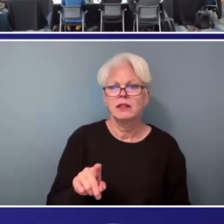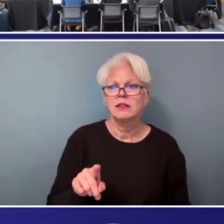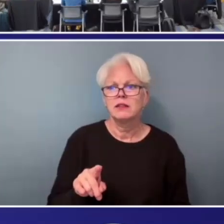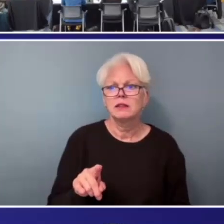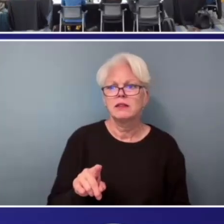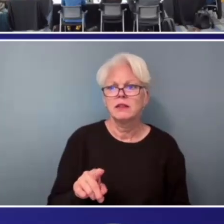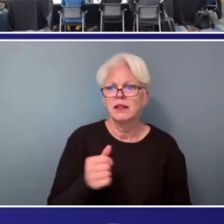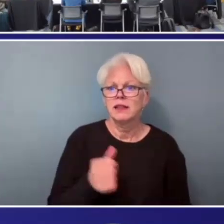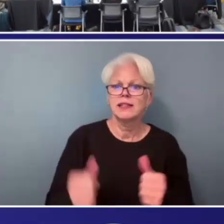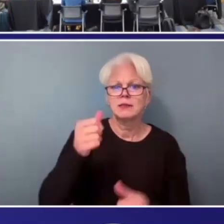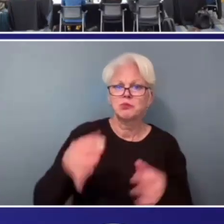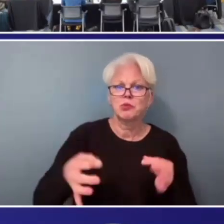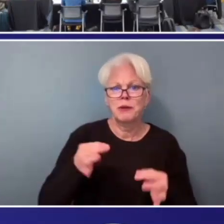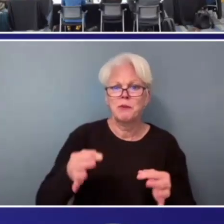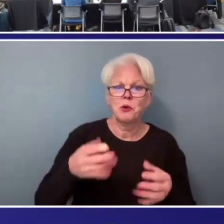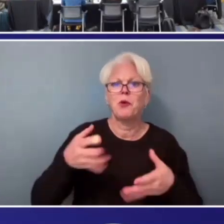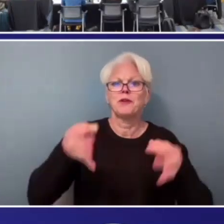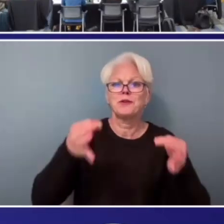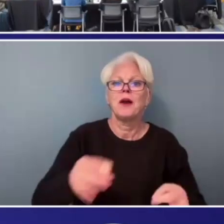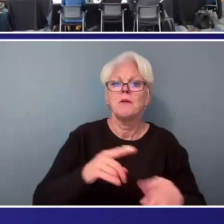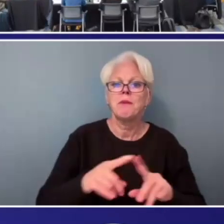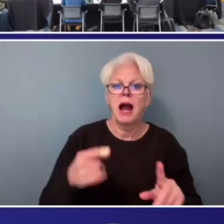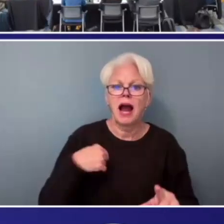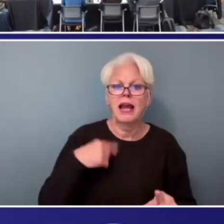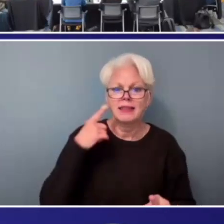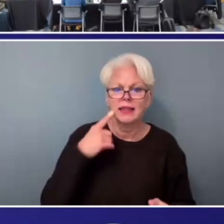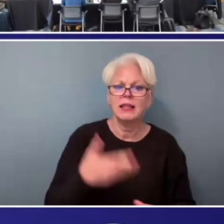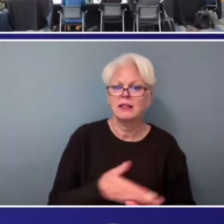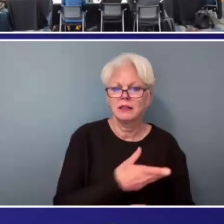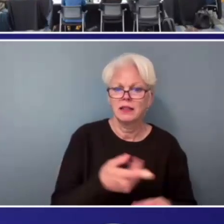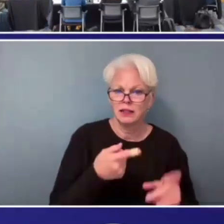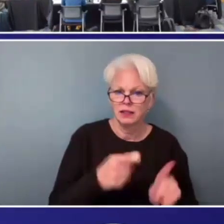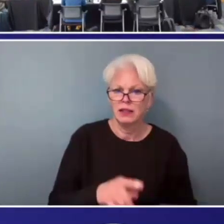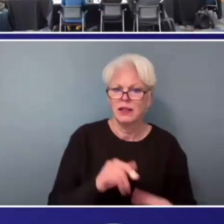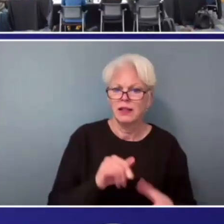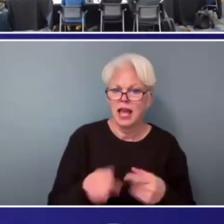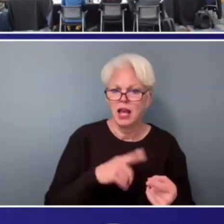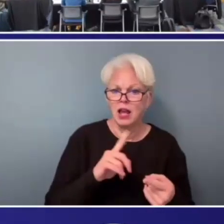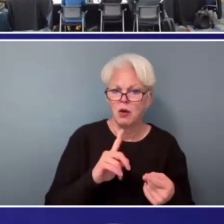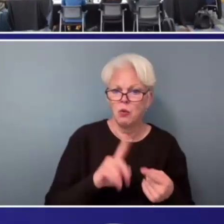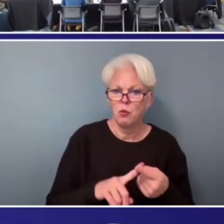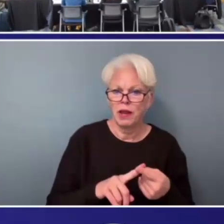ruling. But I do think that there's precedent that when something is not easily